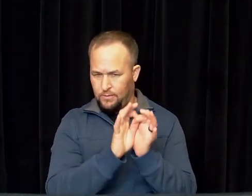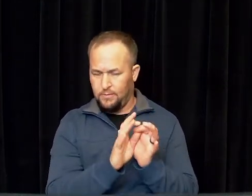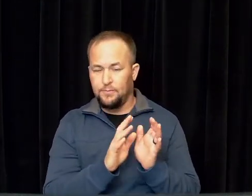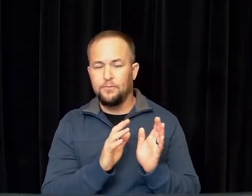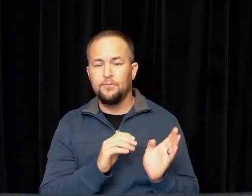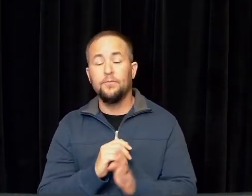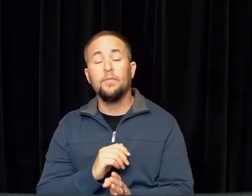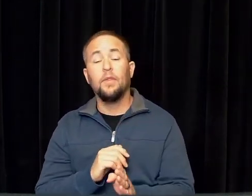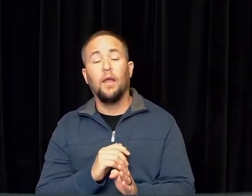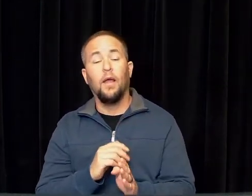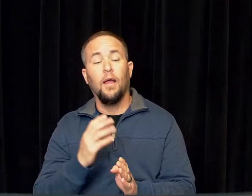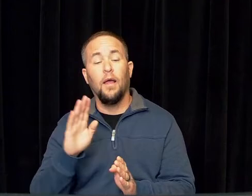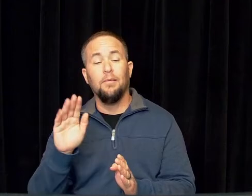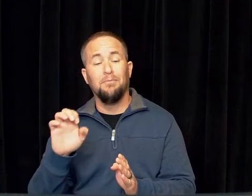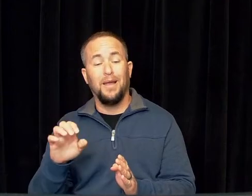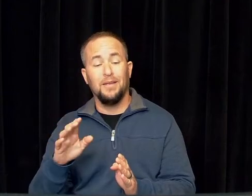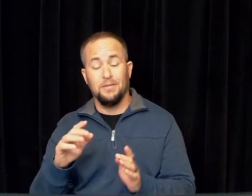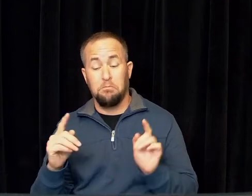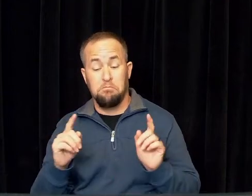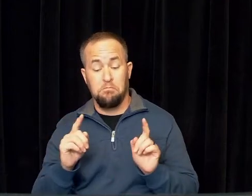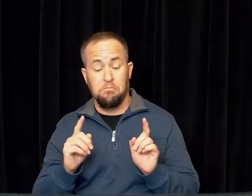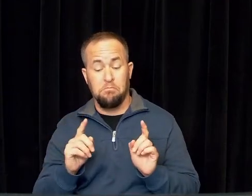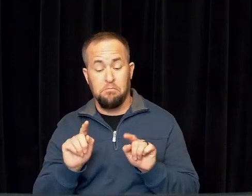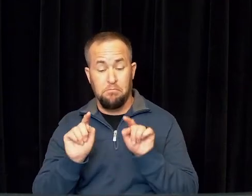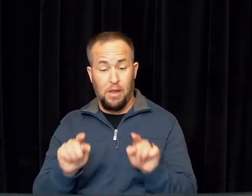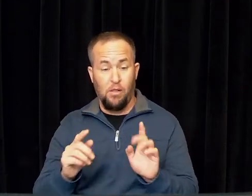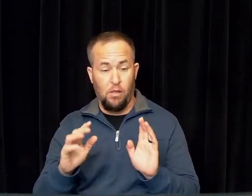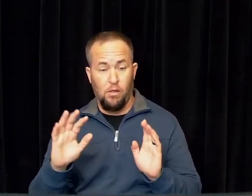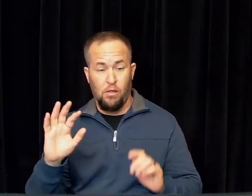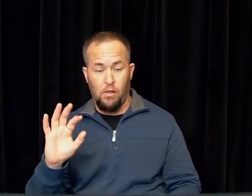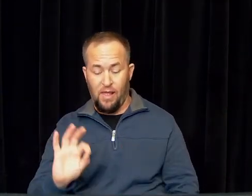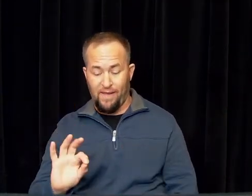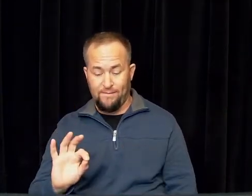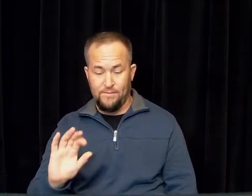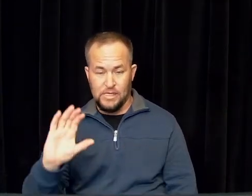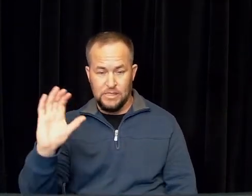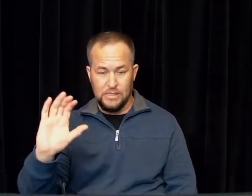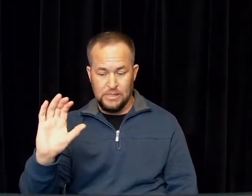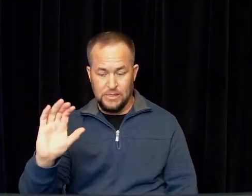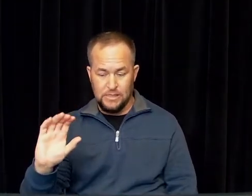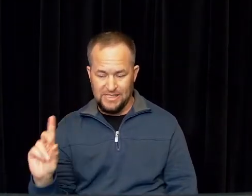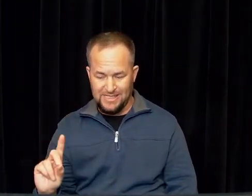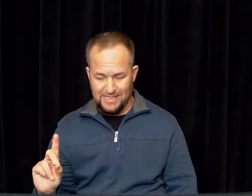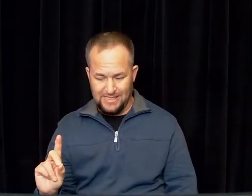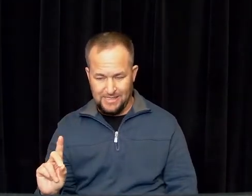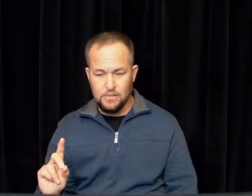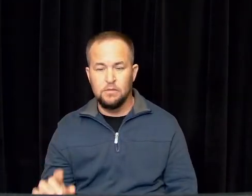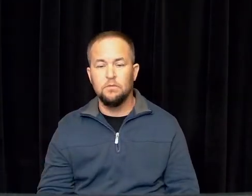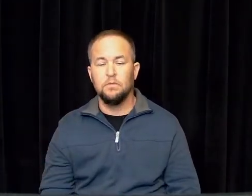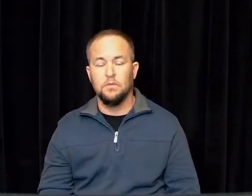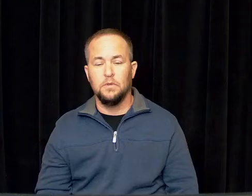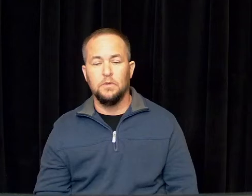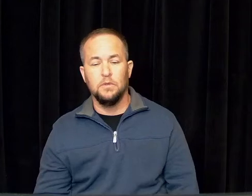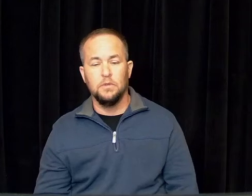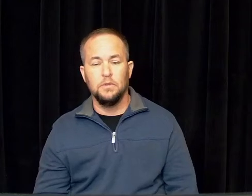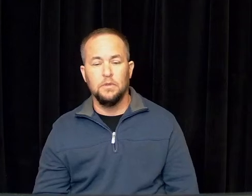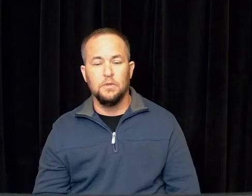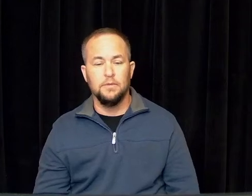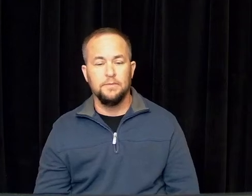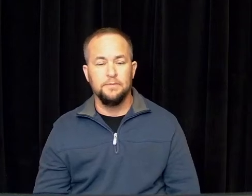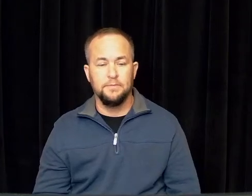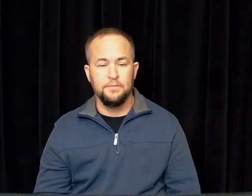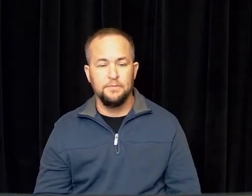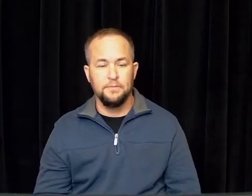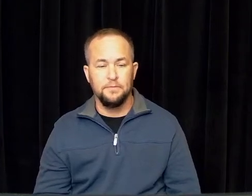And, the base that it's parallel to: F connects to C which connects to D. So, FCD. The order that you